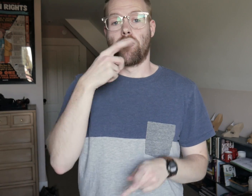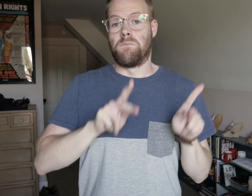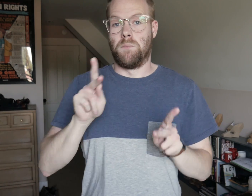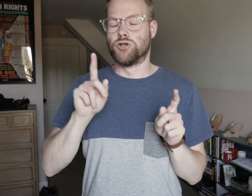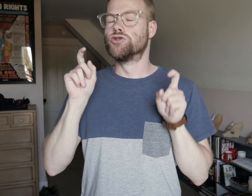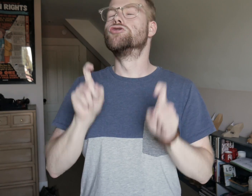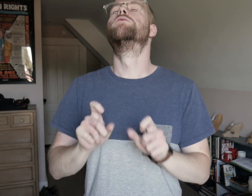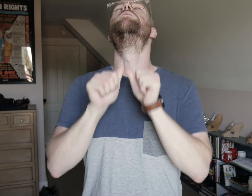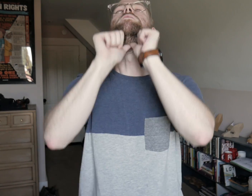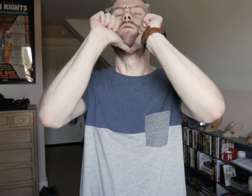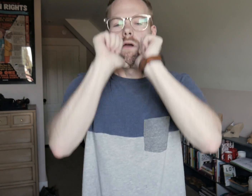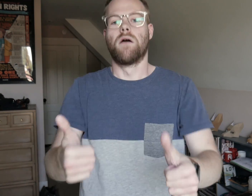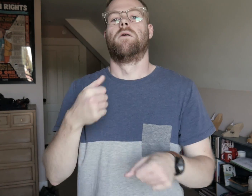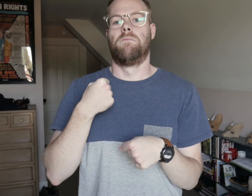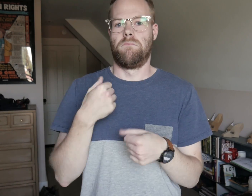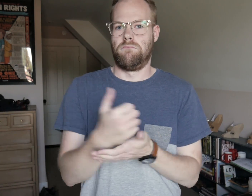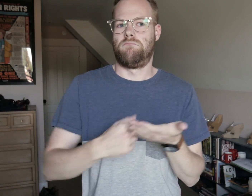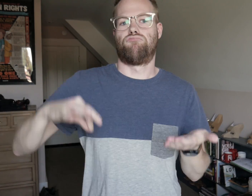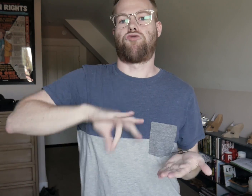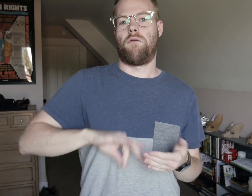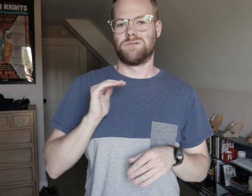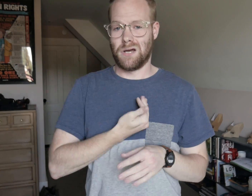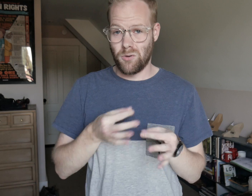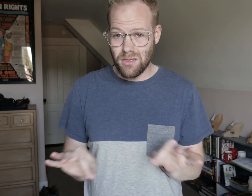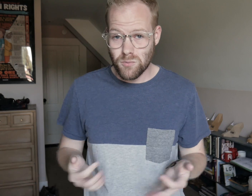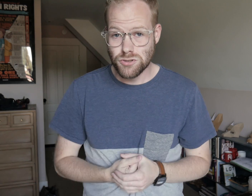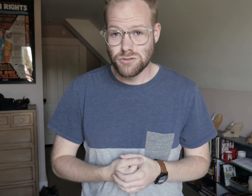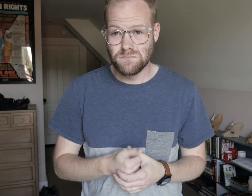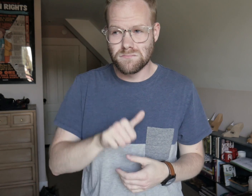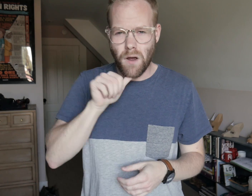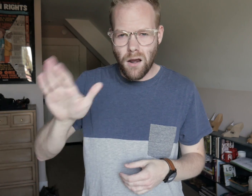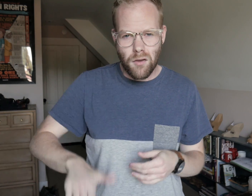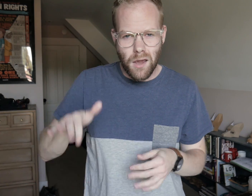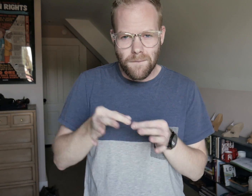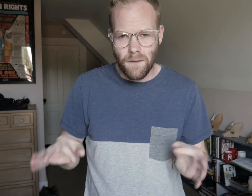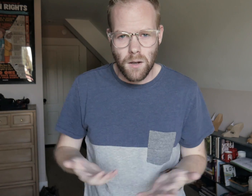Hearing people should absolutely not be making a profit off of our language, it’s not their native language.